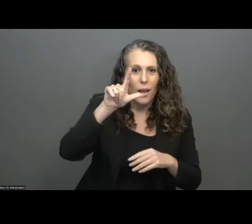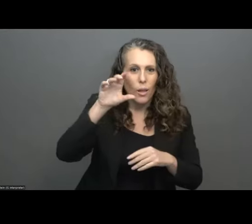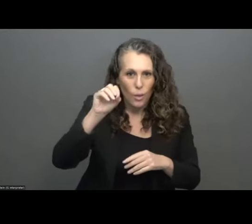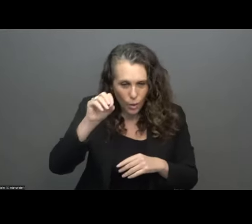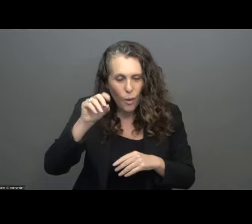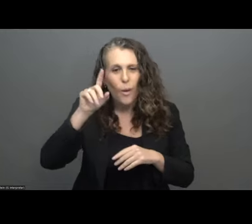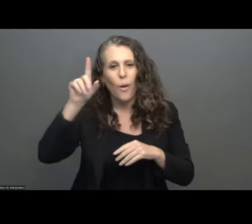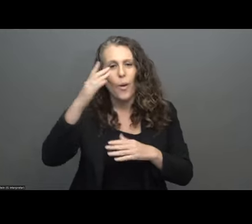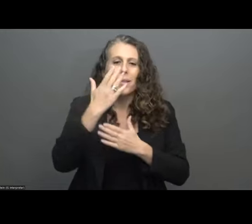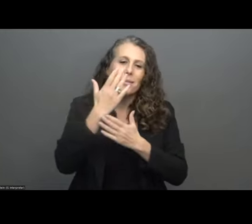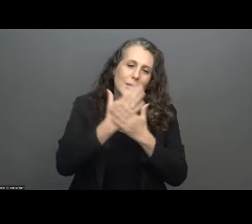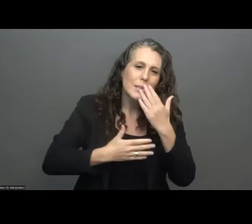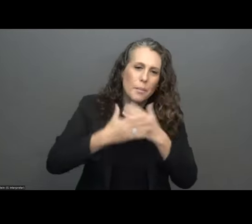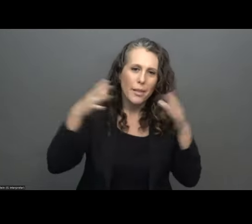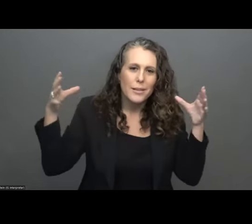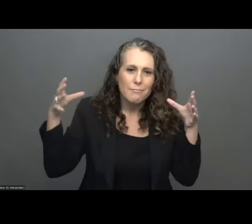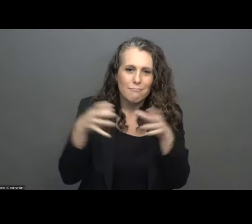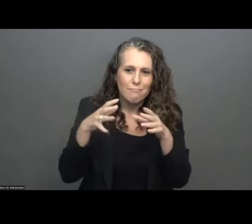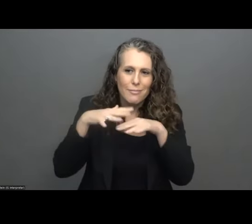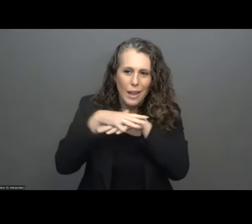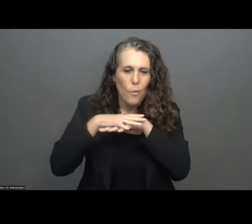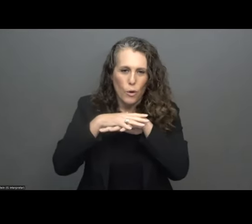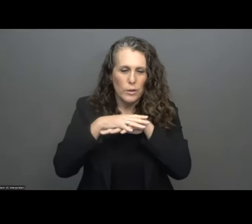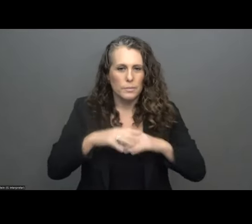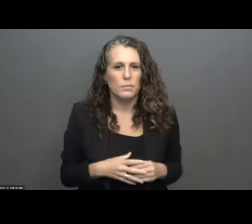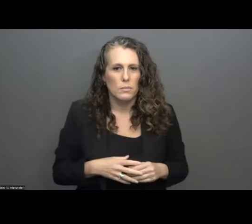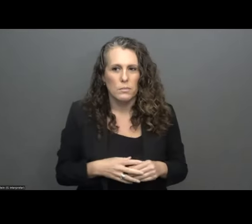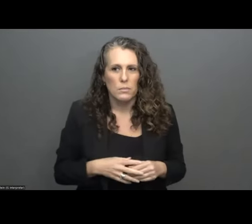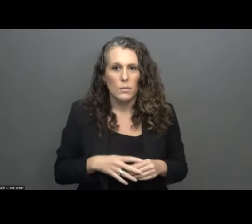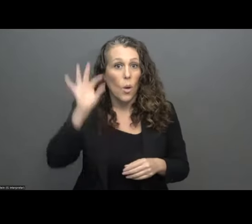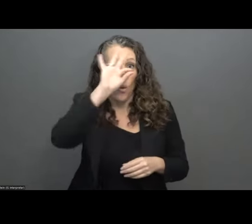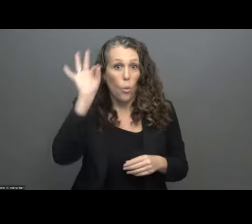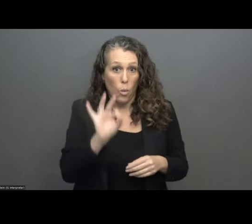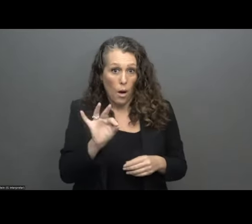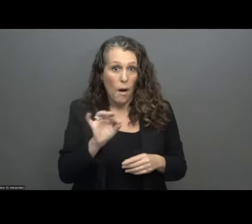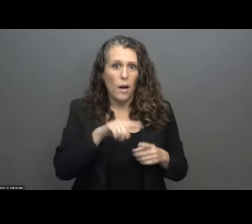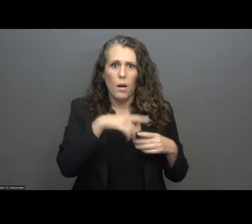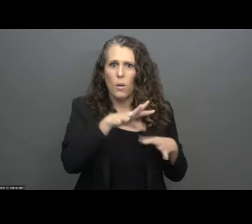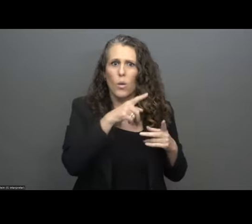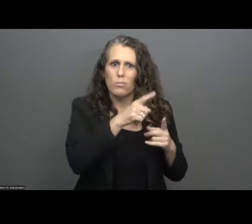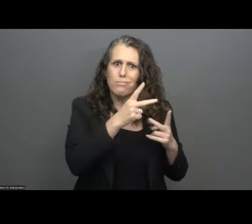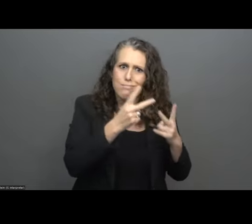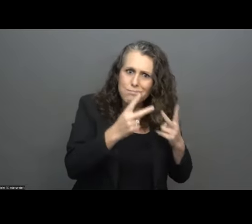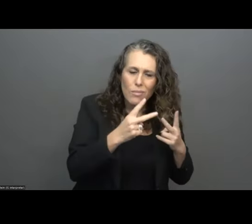this convening one that is really critical. And one is highlighted by Cynthia is in matter